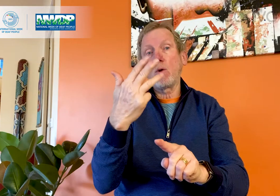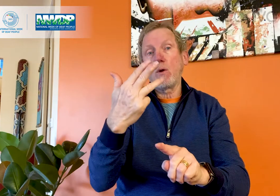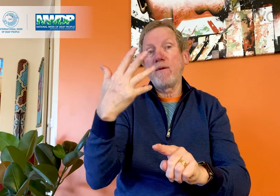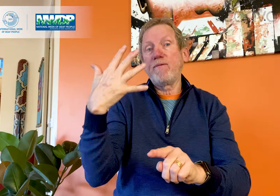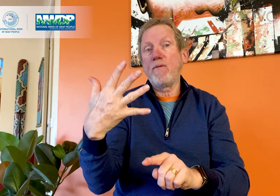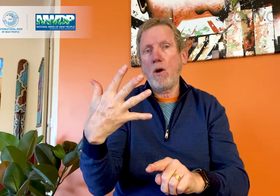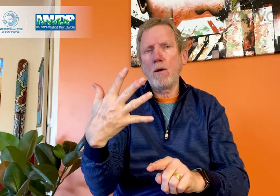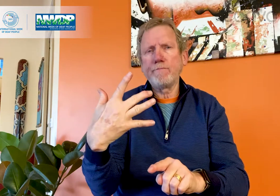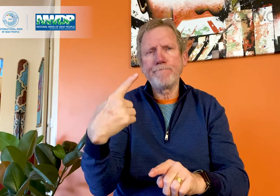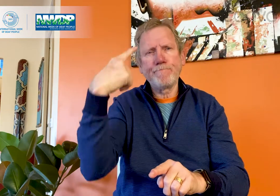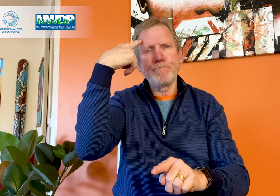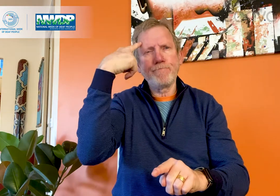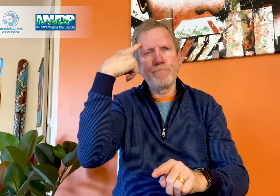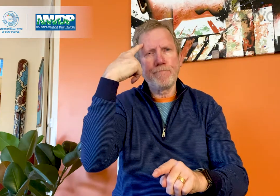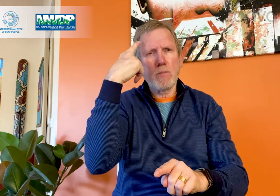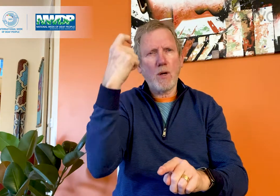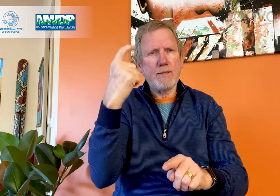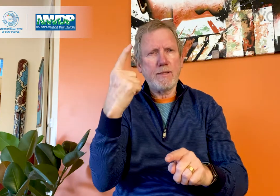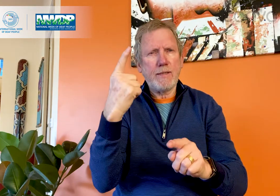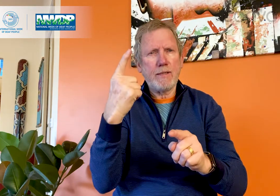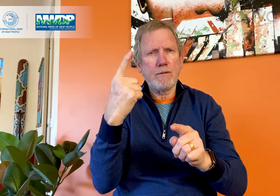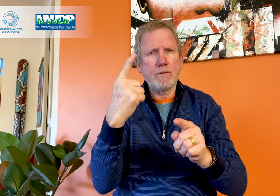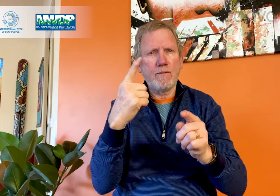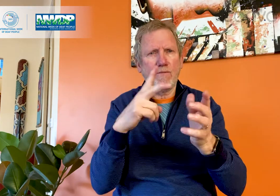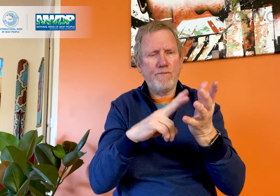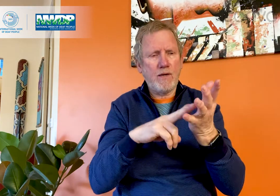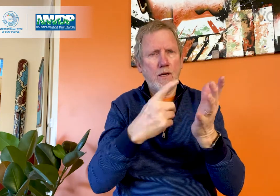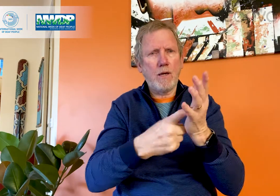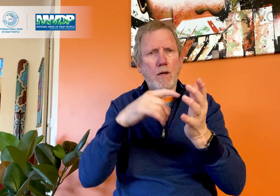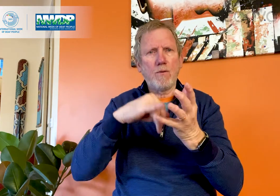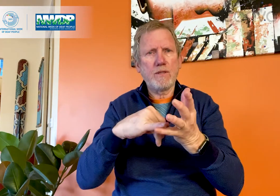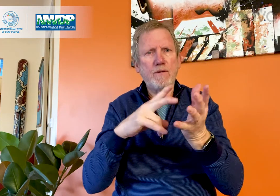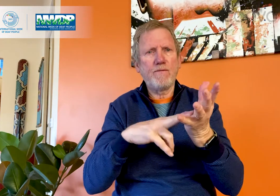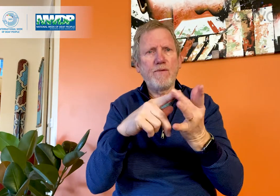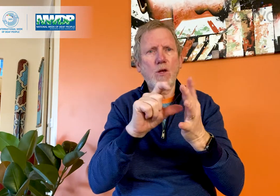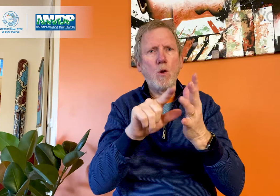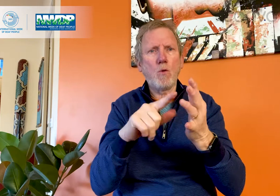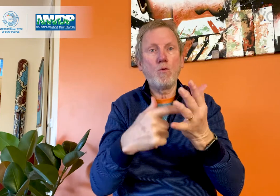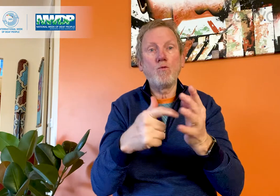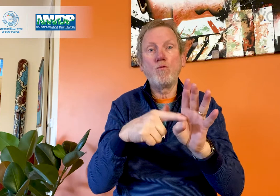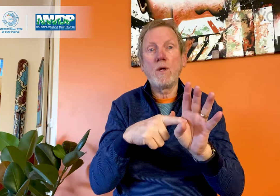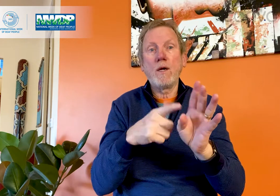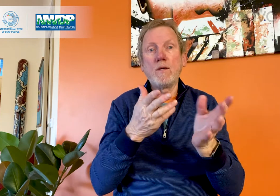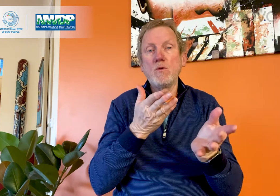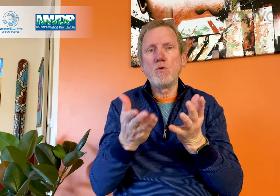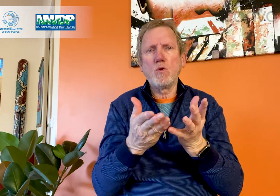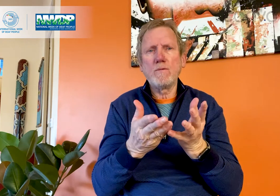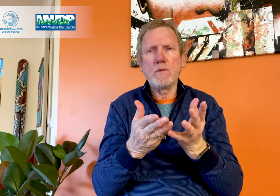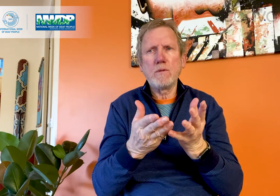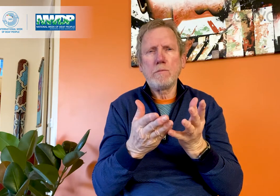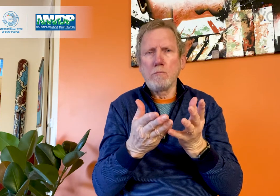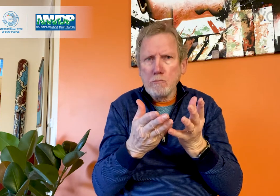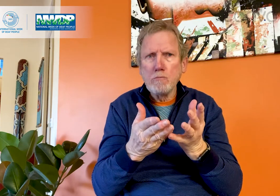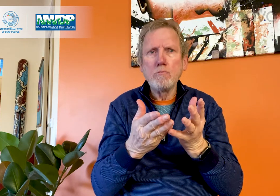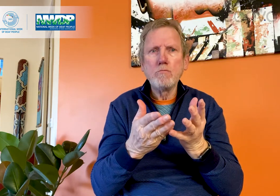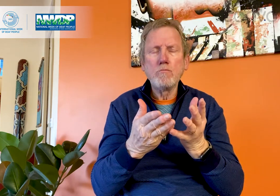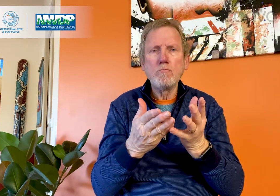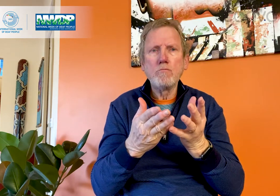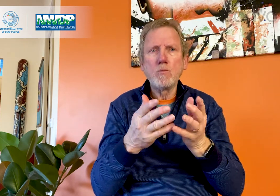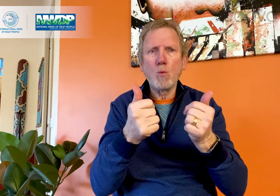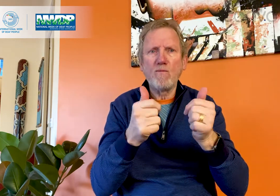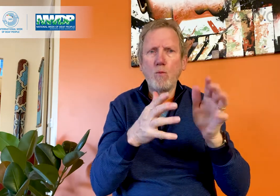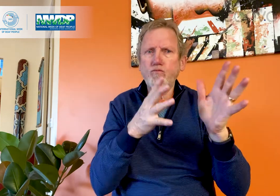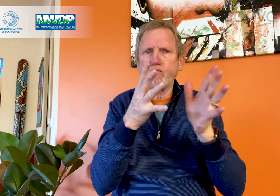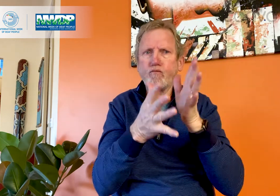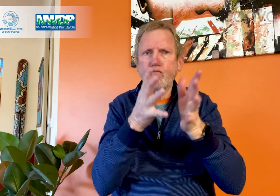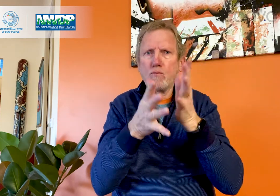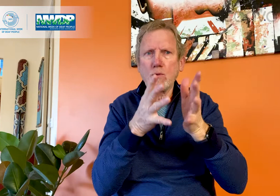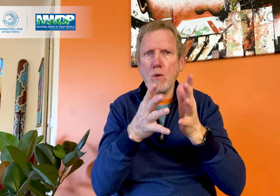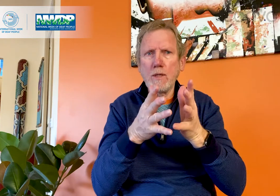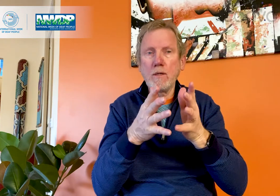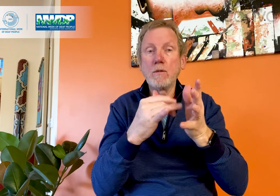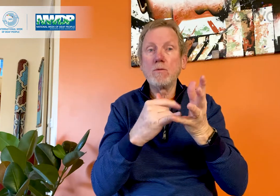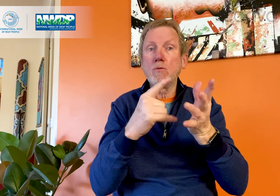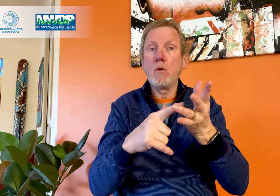In 1995, Ed realised the potential of setting up a Video Relay Service would be beneficial for sign language users.